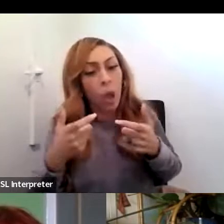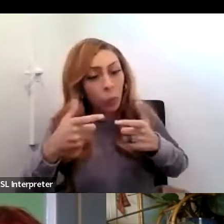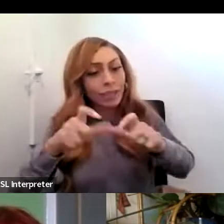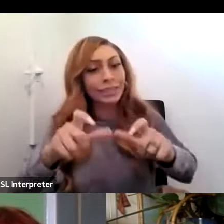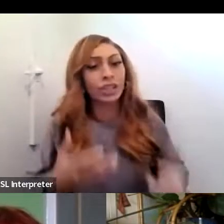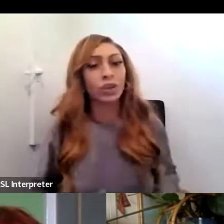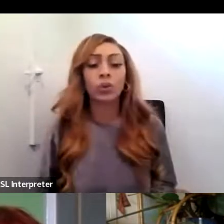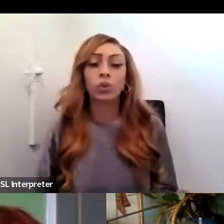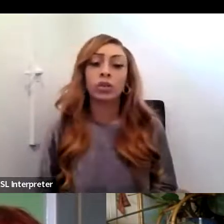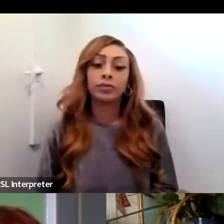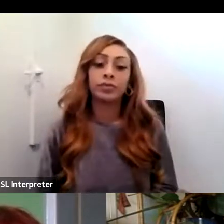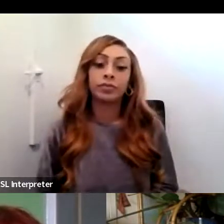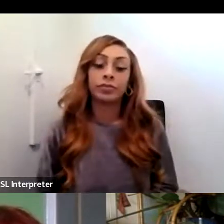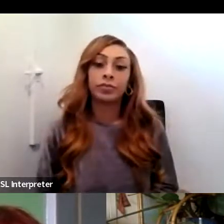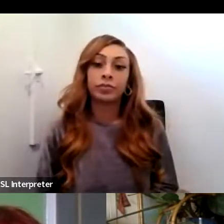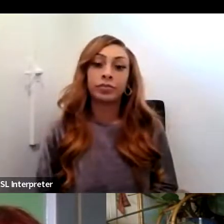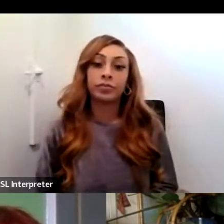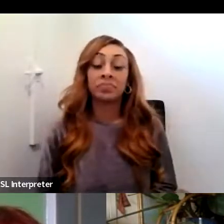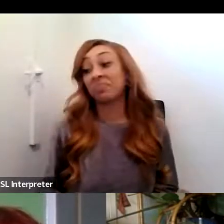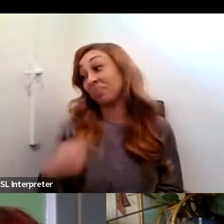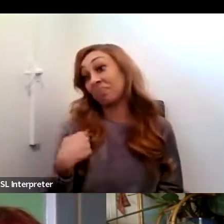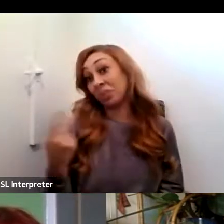I mean, we love it.